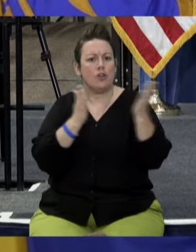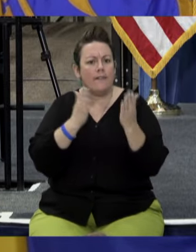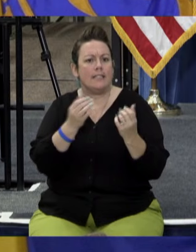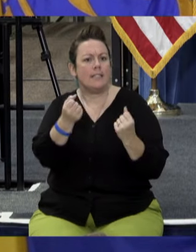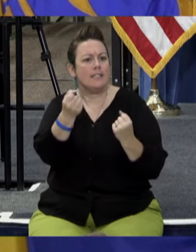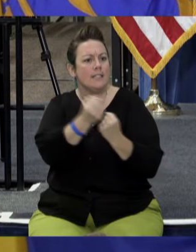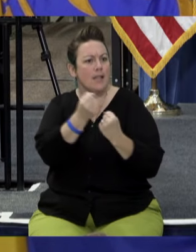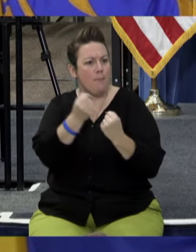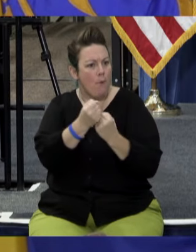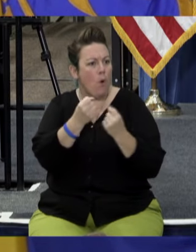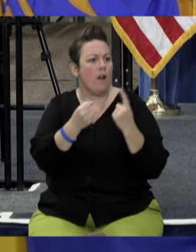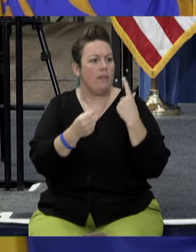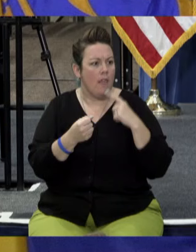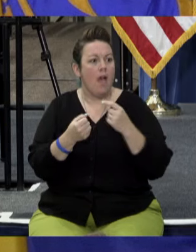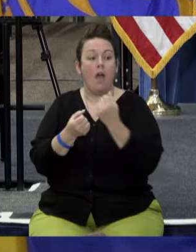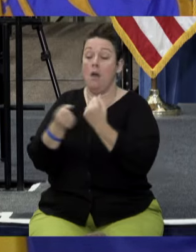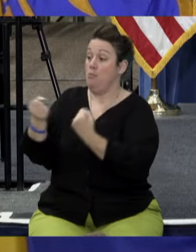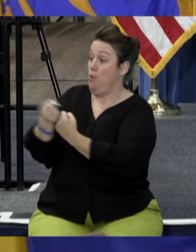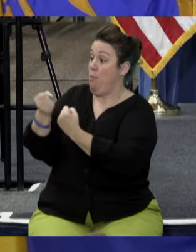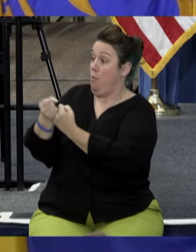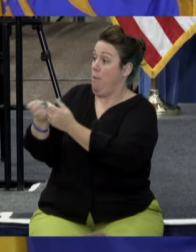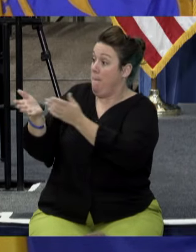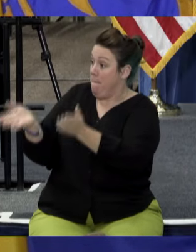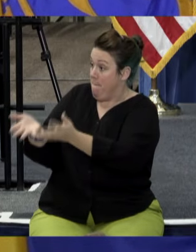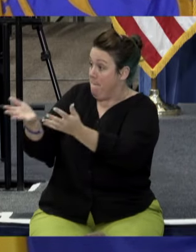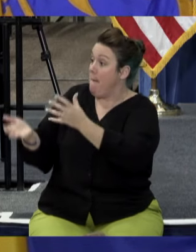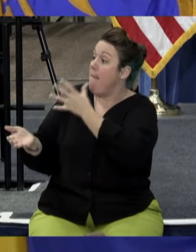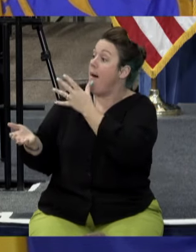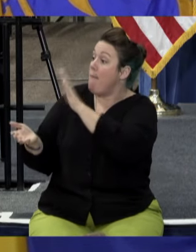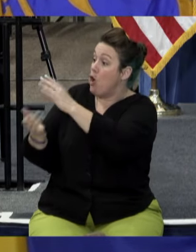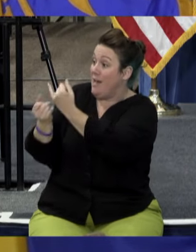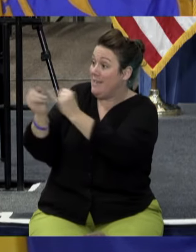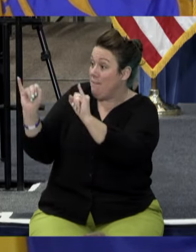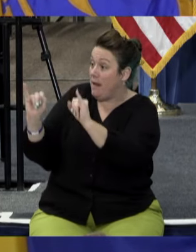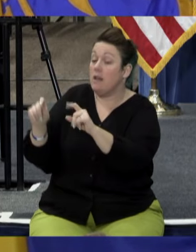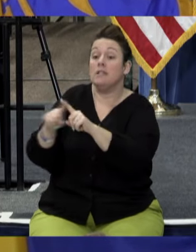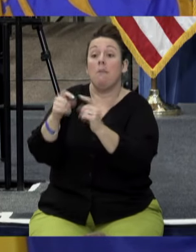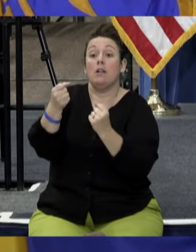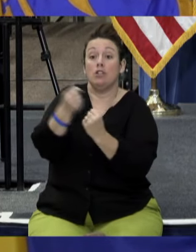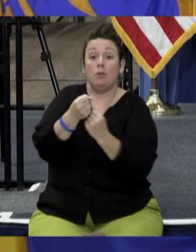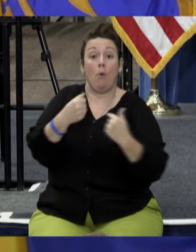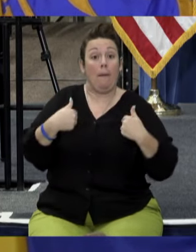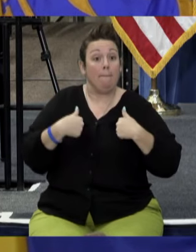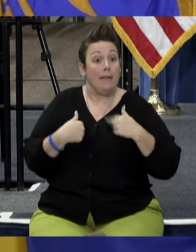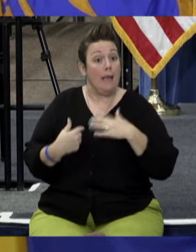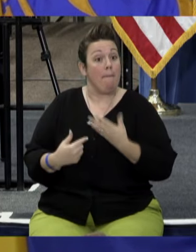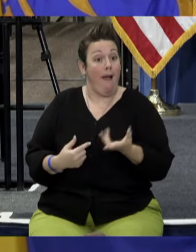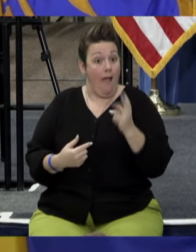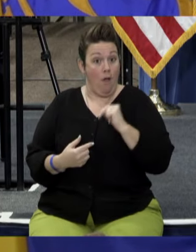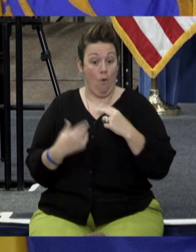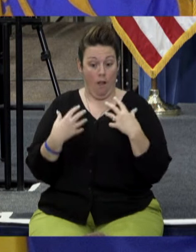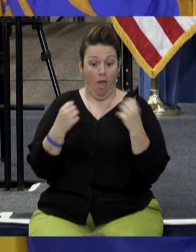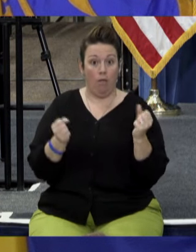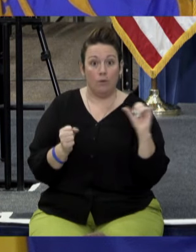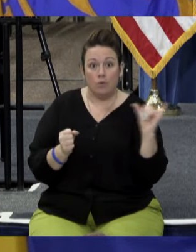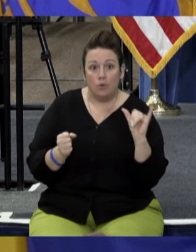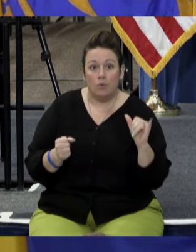independence, her dignity, and also would support me and my own health? Now I am resourceful,